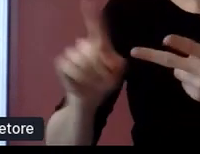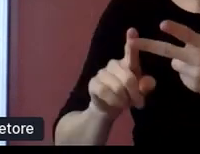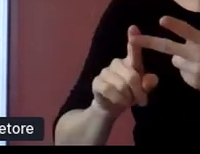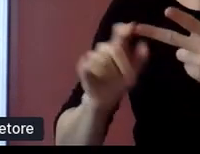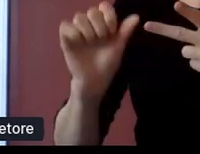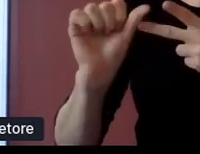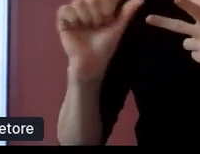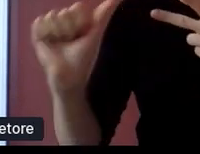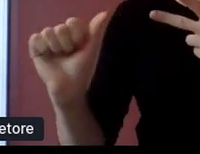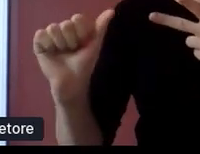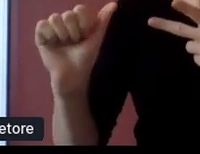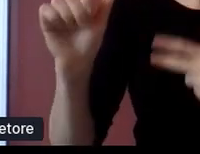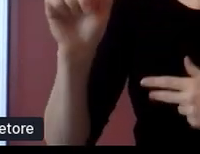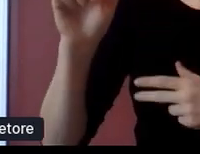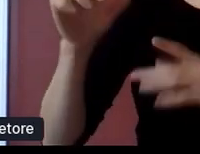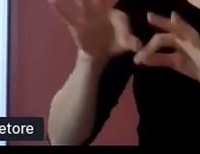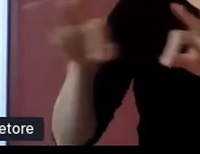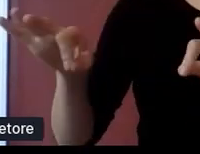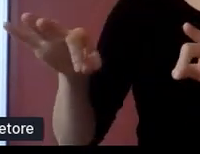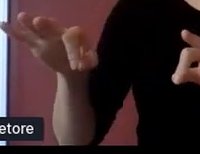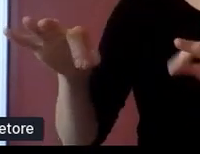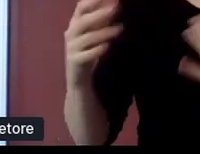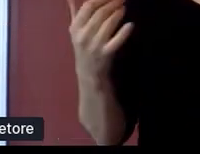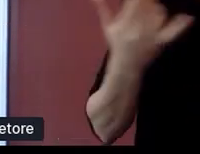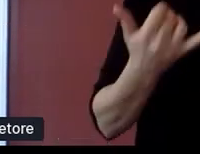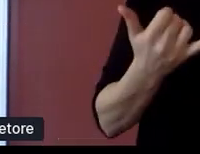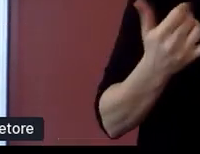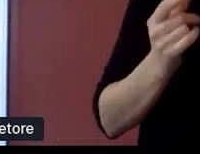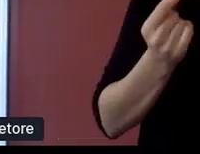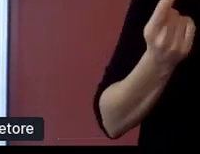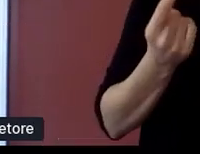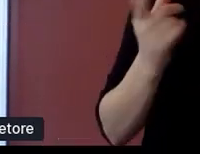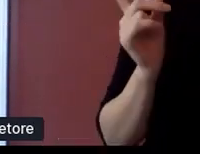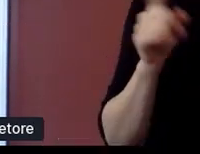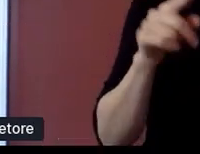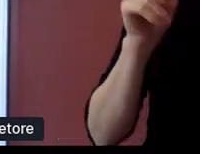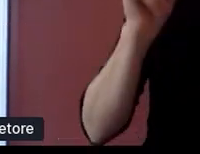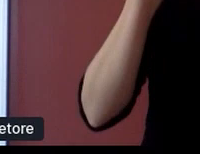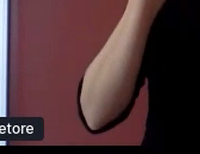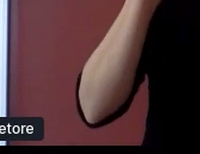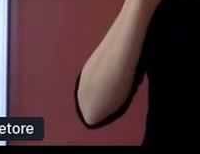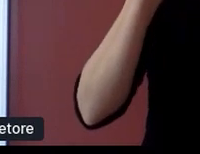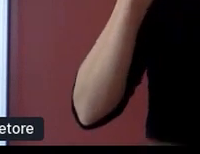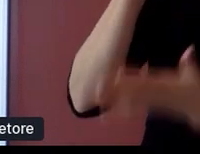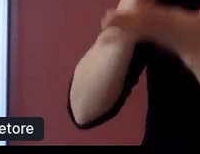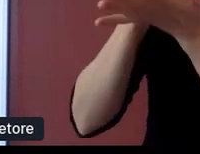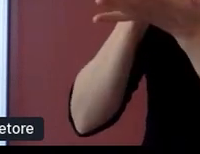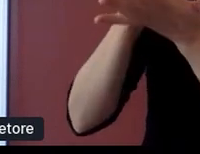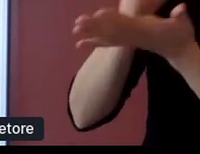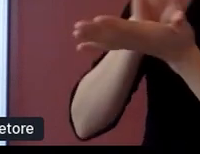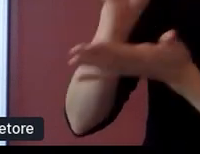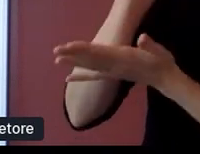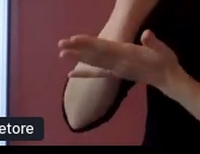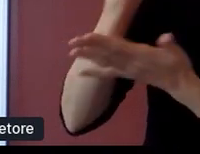She is currently attending North Central University, pursuing a doctorate in education with a concentration